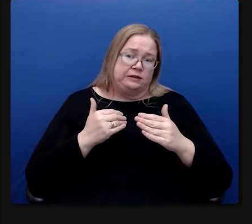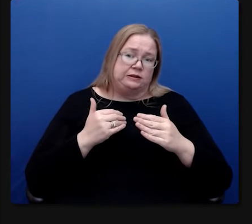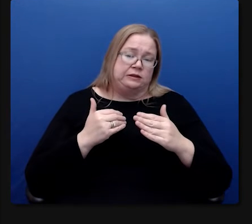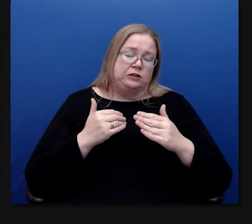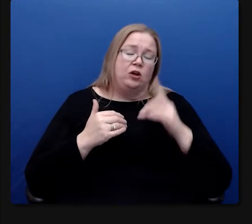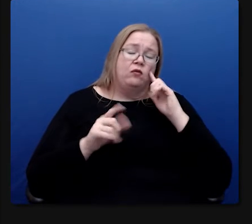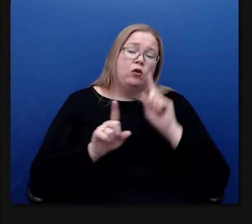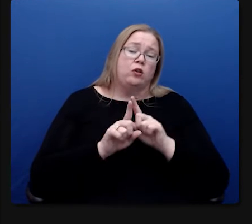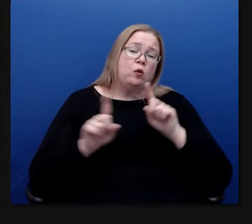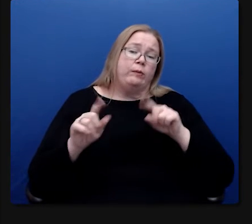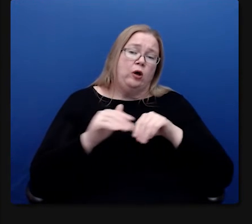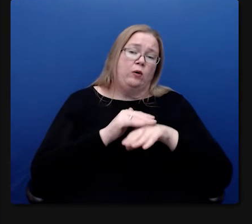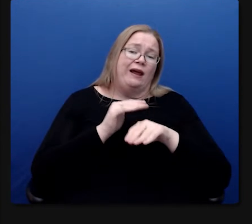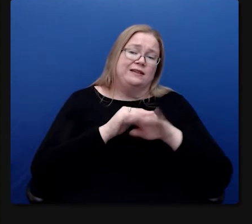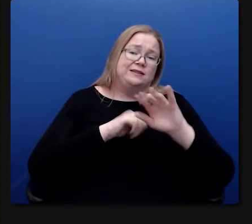to the remote access configuration.